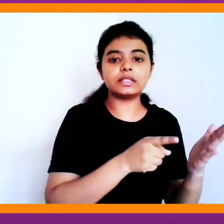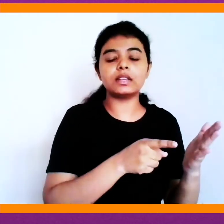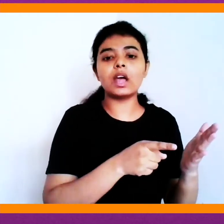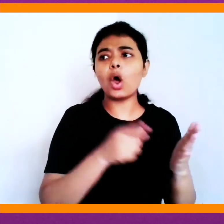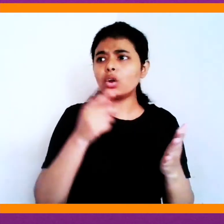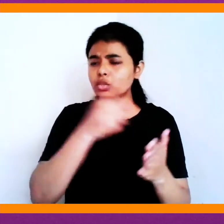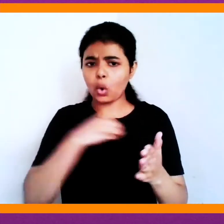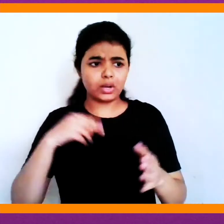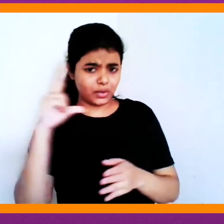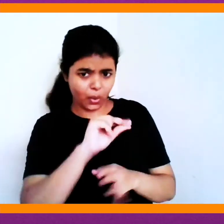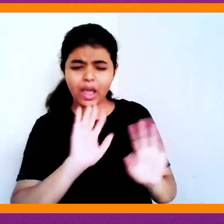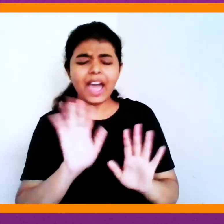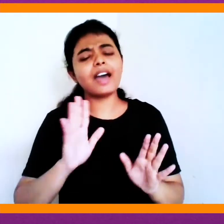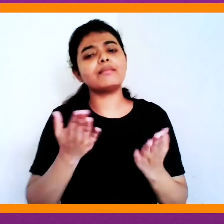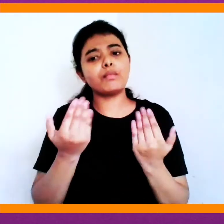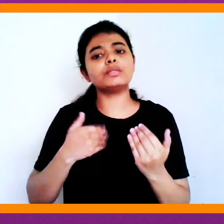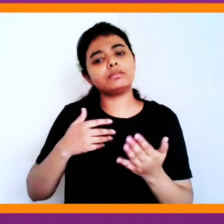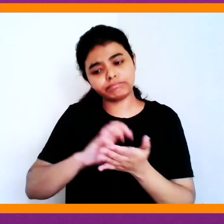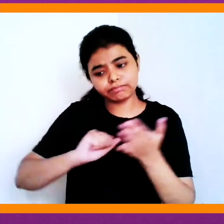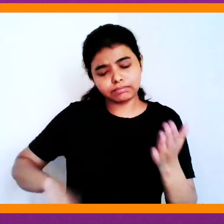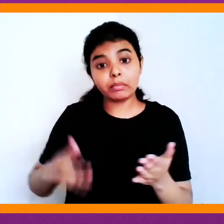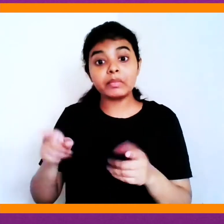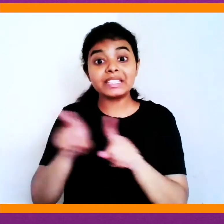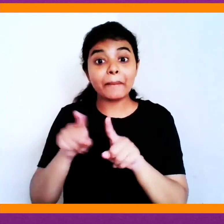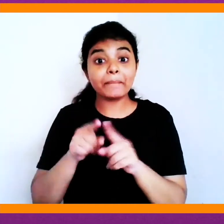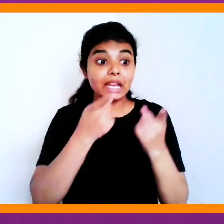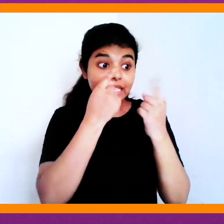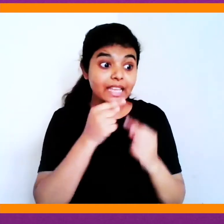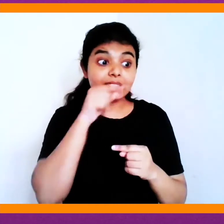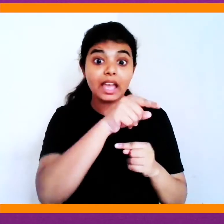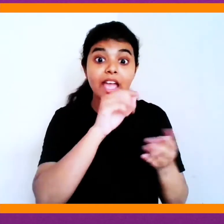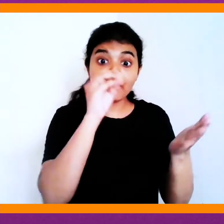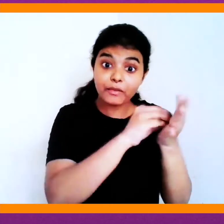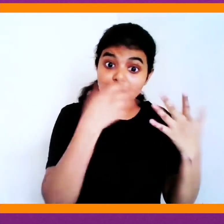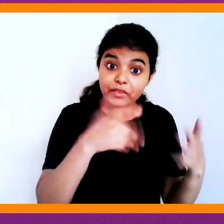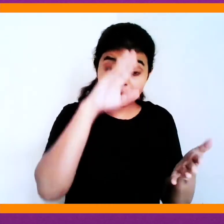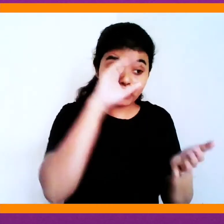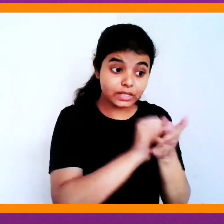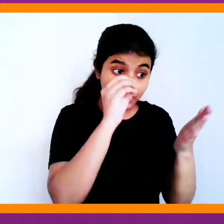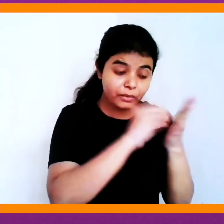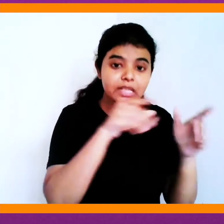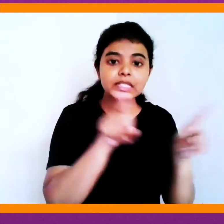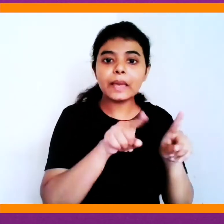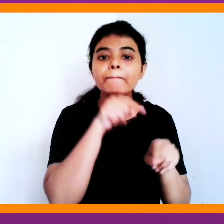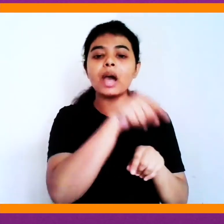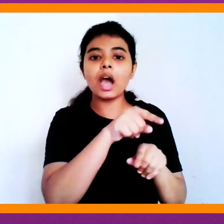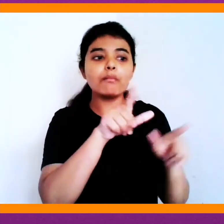the doctor has to file a medical legal uh report but has to do the termination of pregnancy however